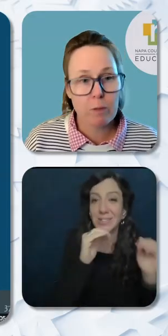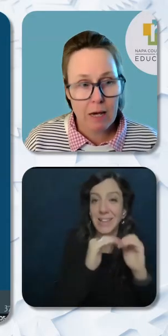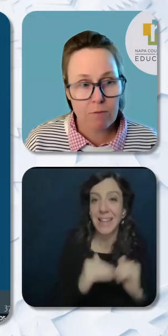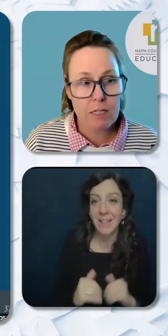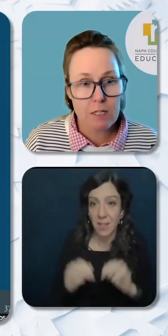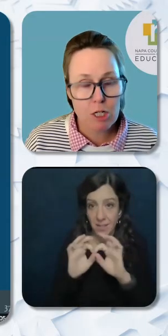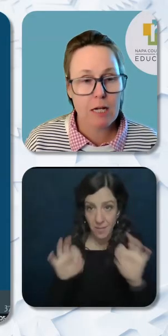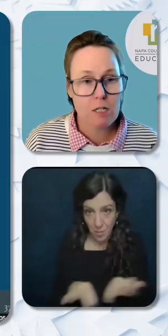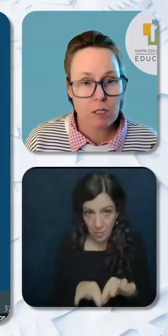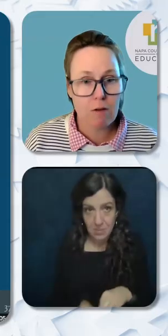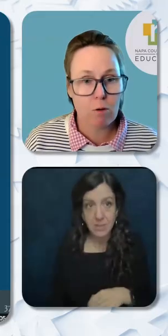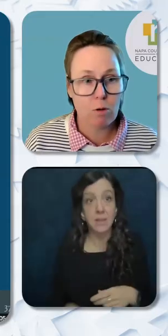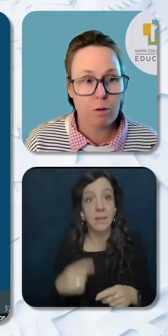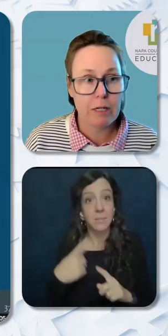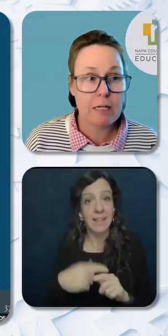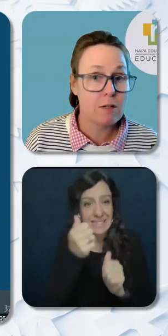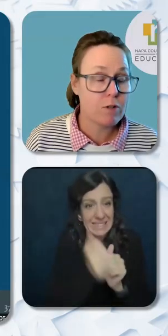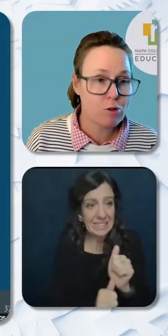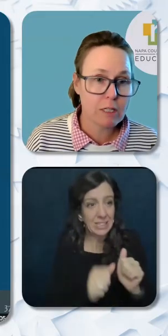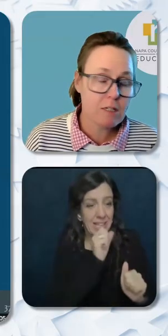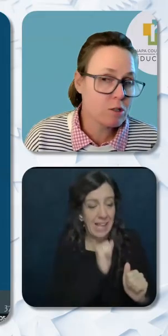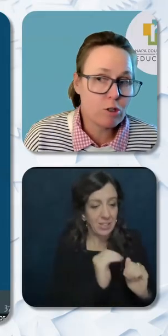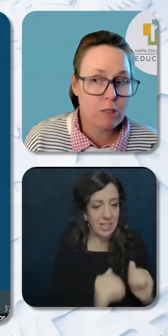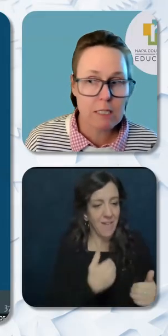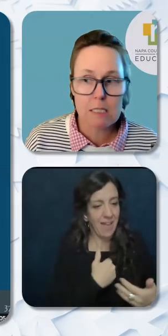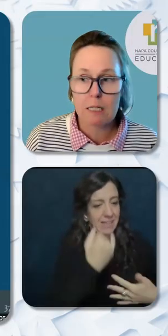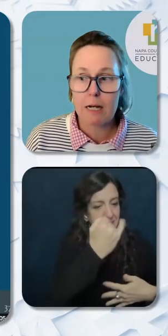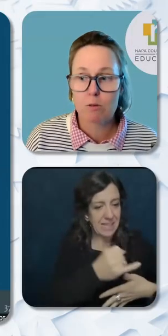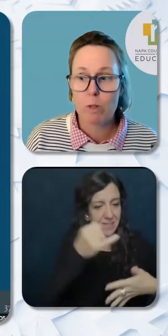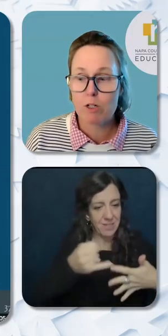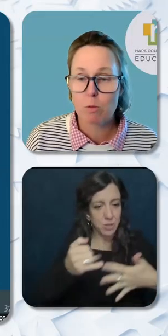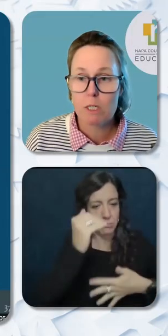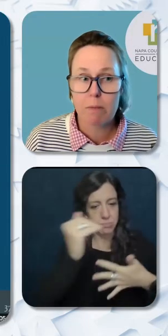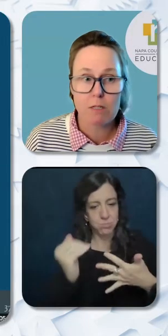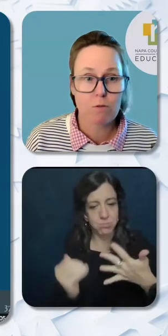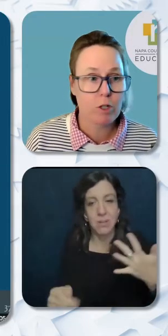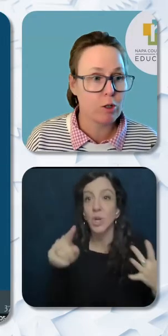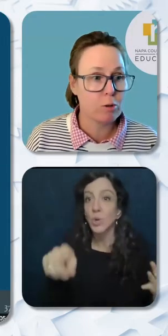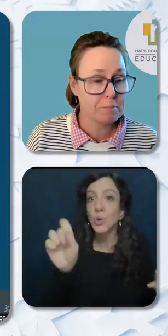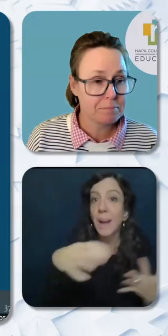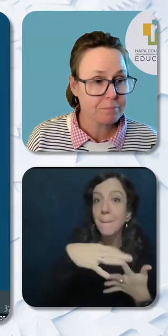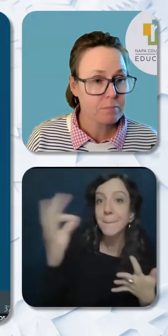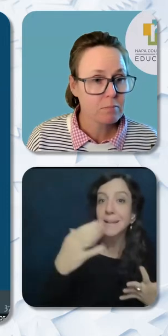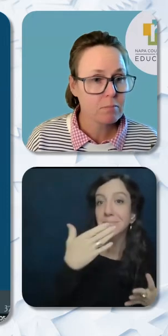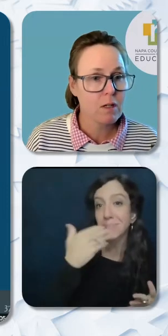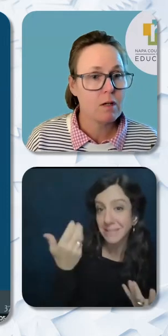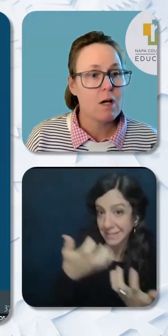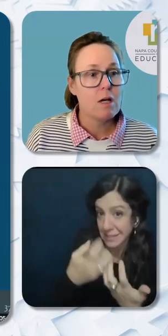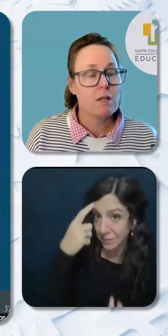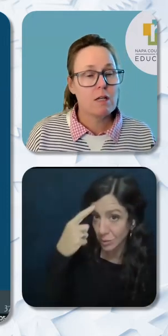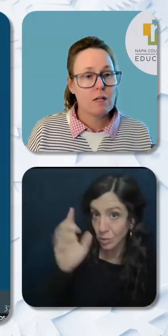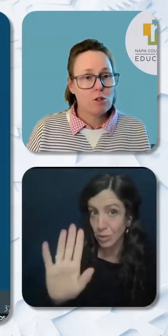And then we have each age level individually, so you can select which works best for you.